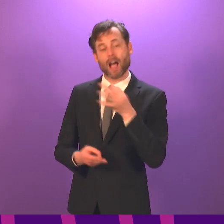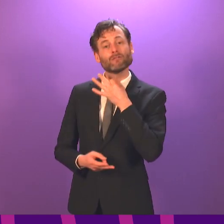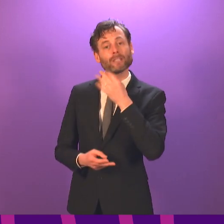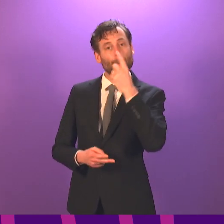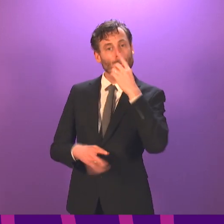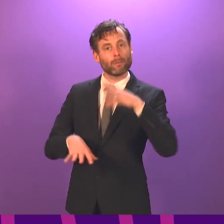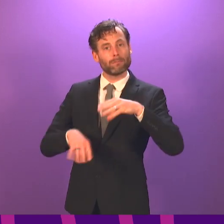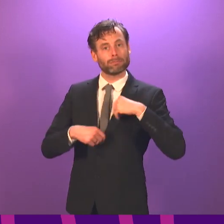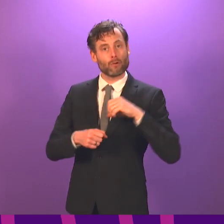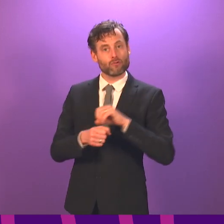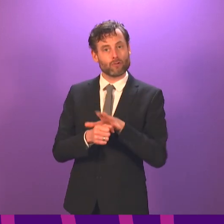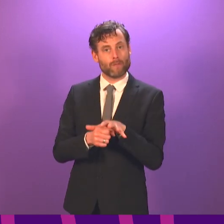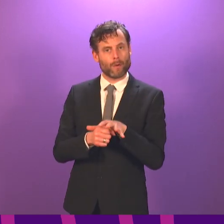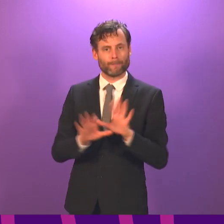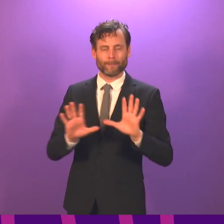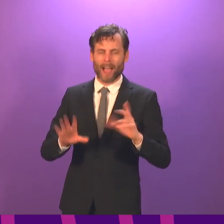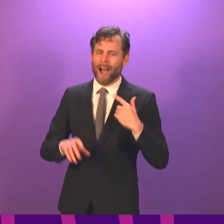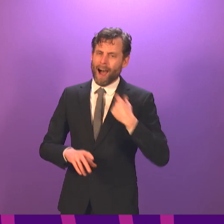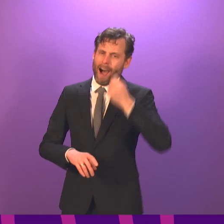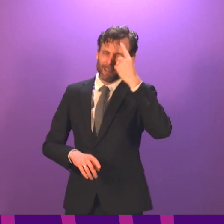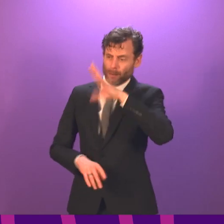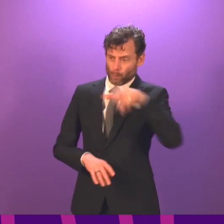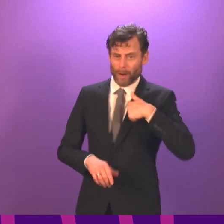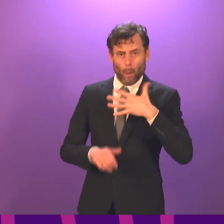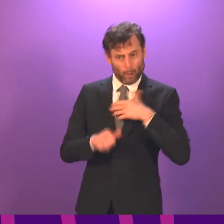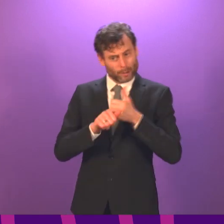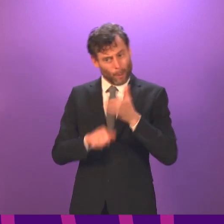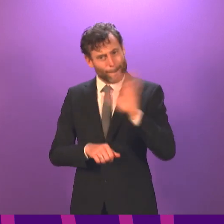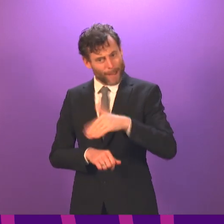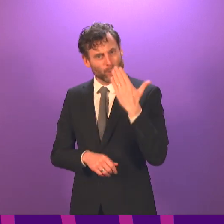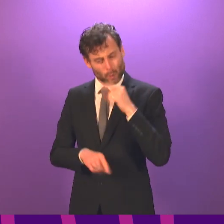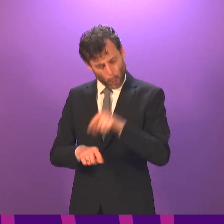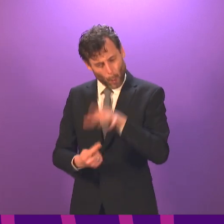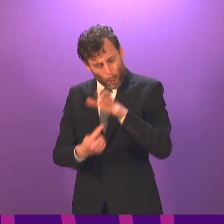We all want to get our children back to school as soon as possible, but all teachers and